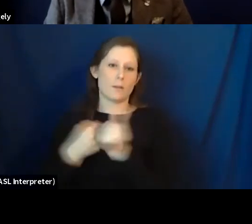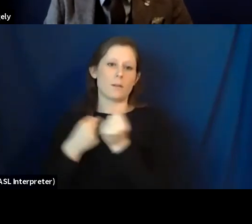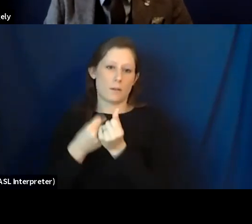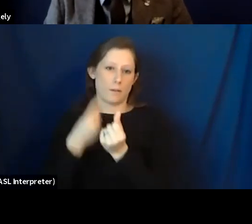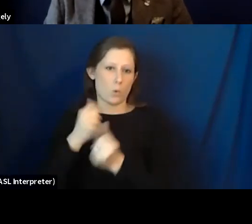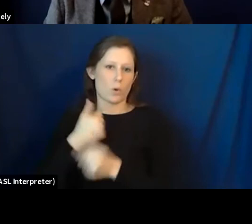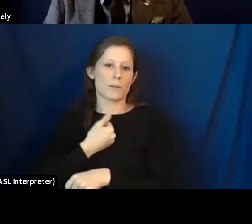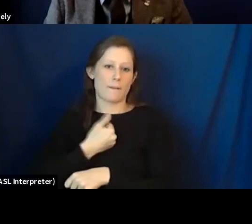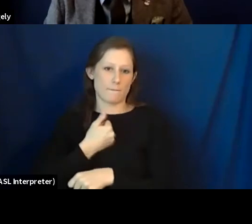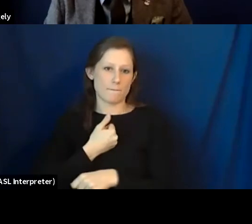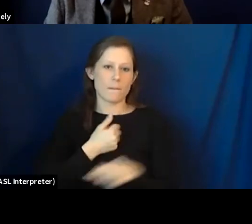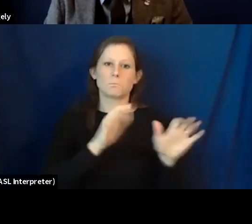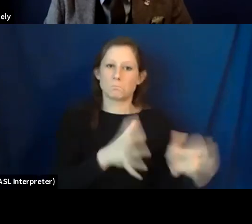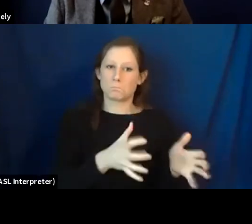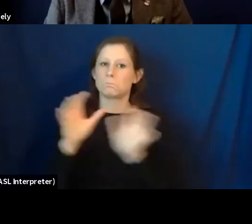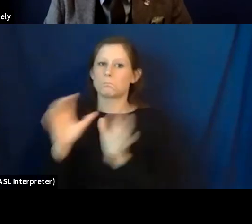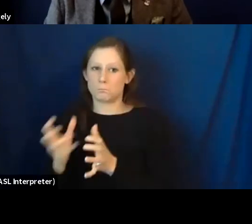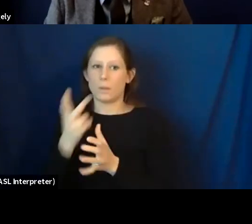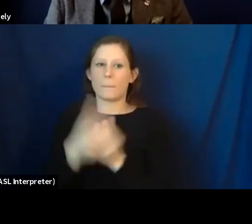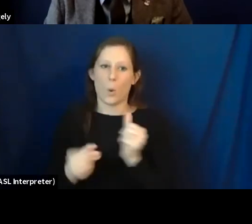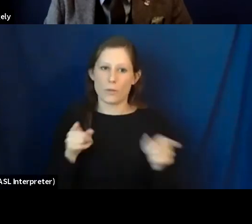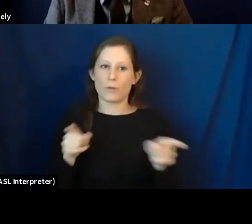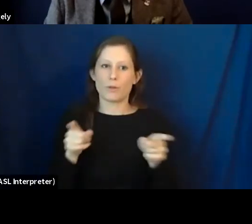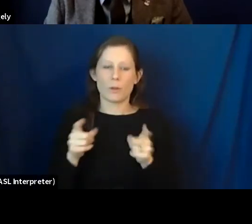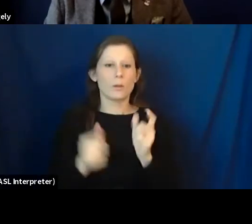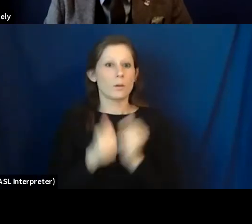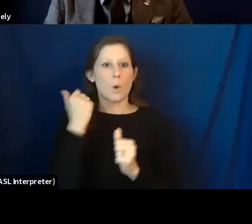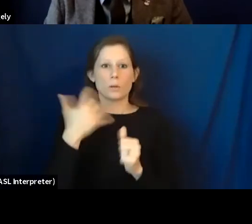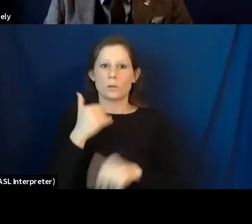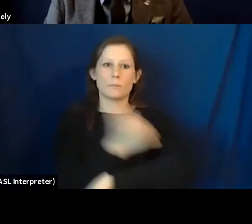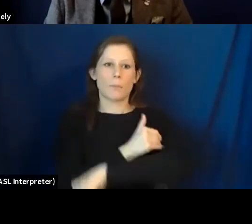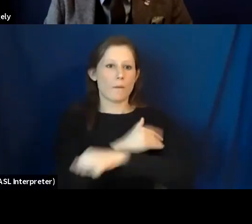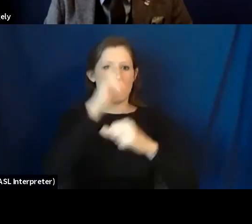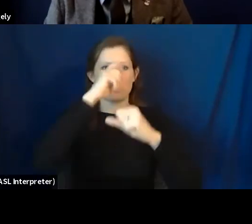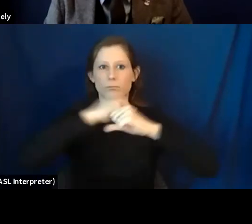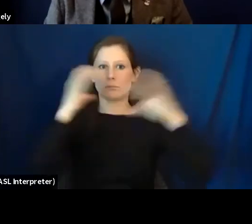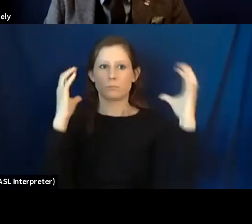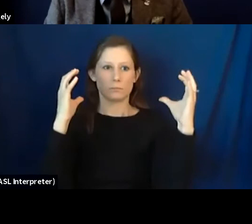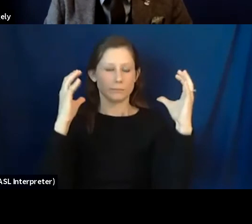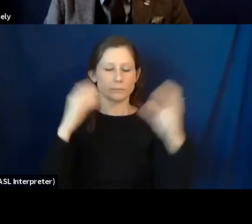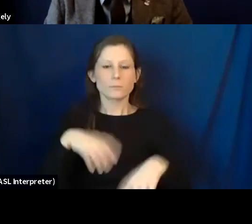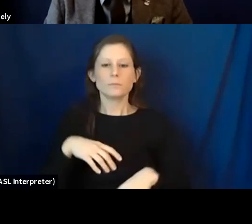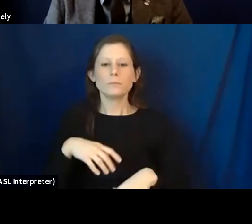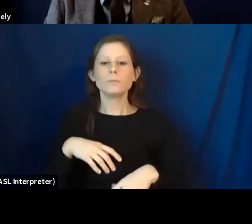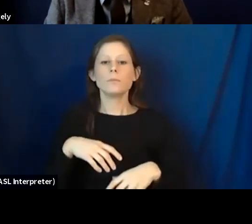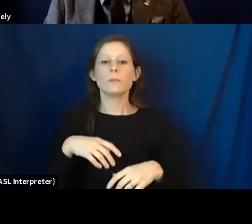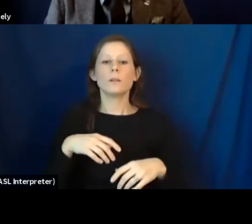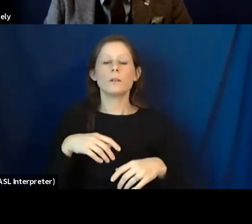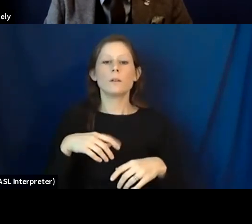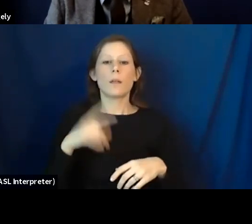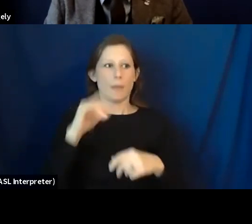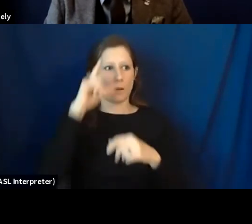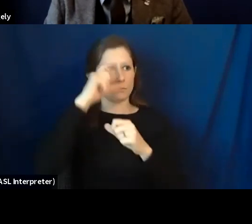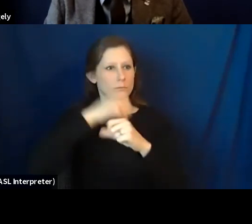the most powerful images ever to me uh is is the image of people with um who were disabled